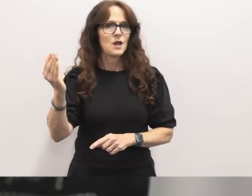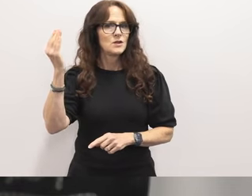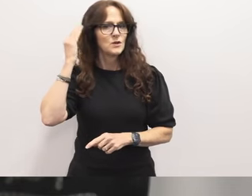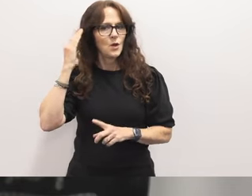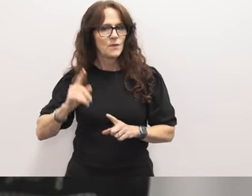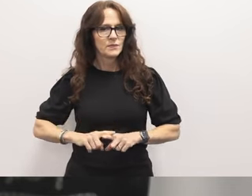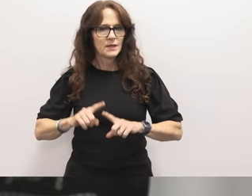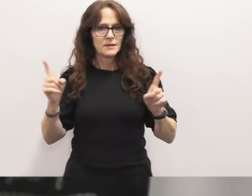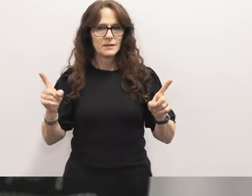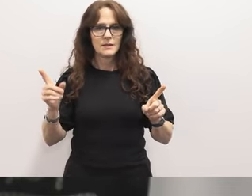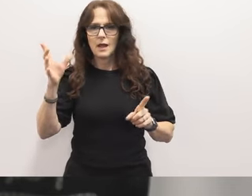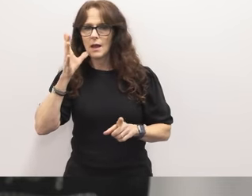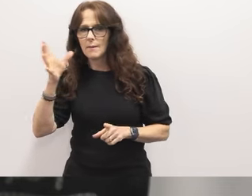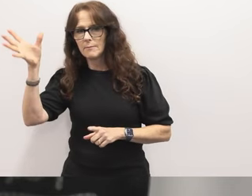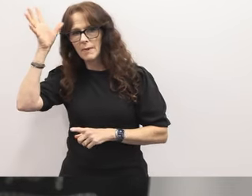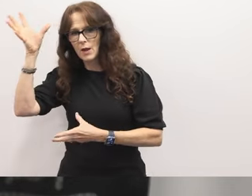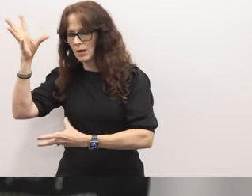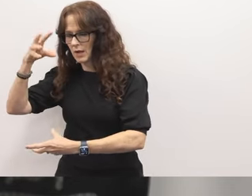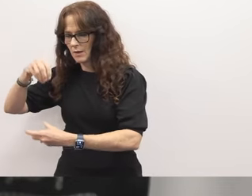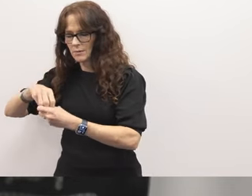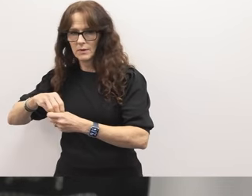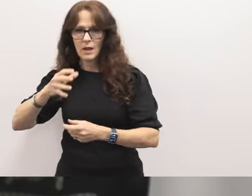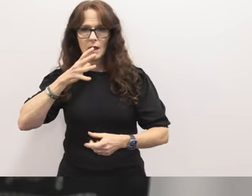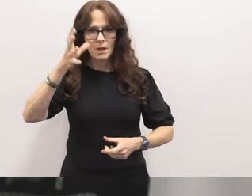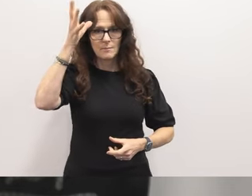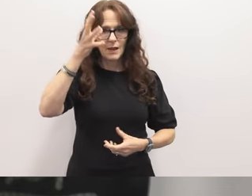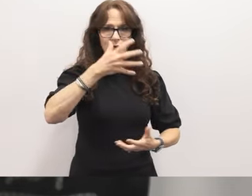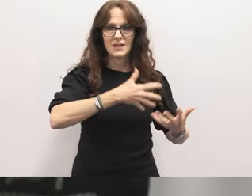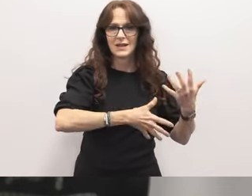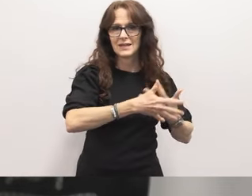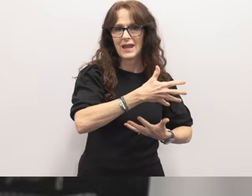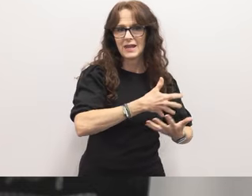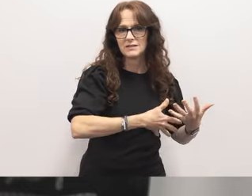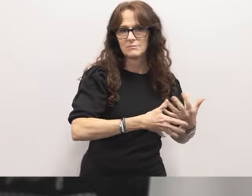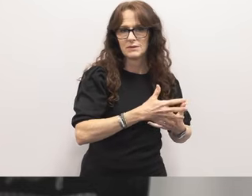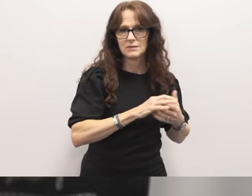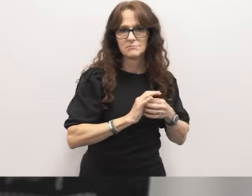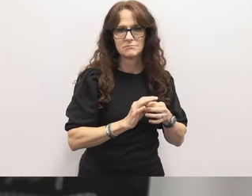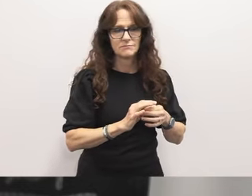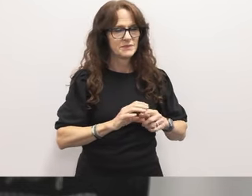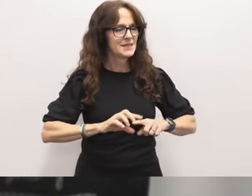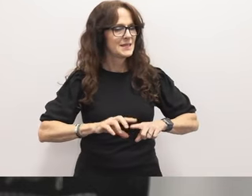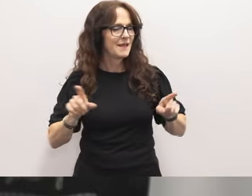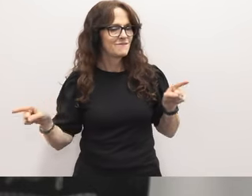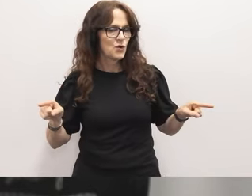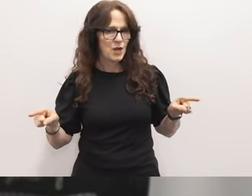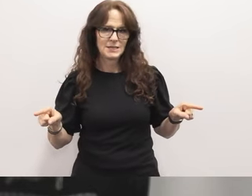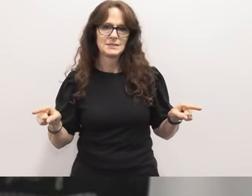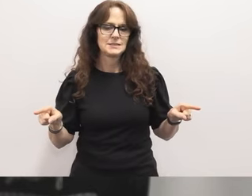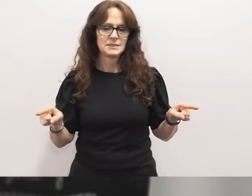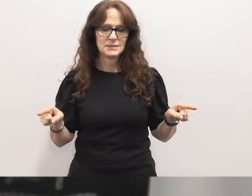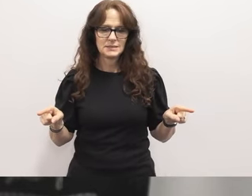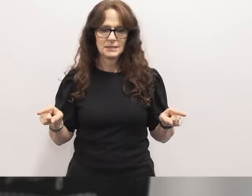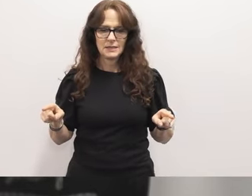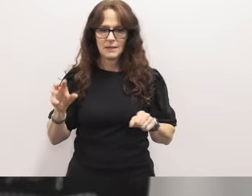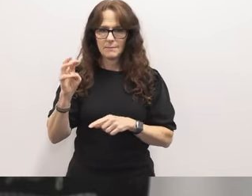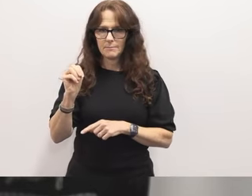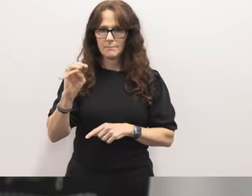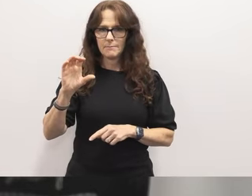between parent involvement and parent engagement. Those are very different things. And Ms. Hernandez is gonna talk more about that